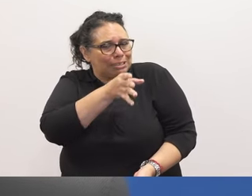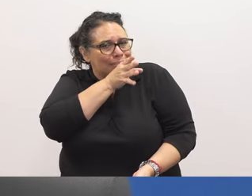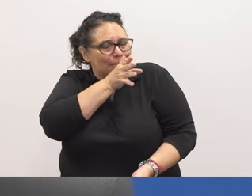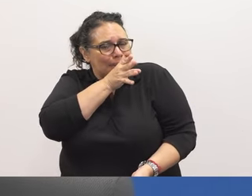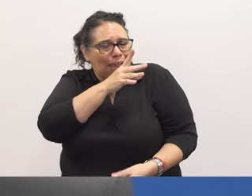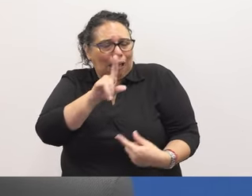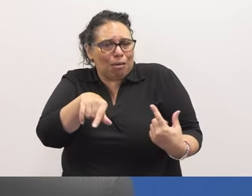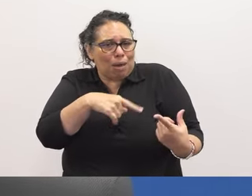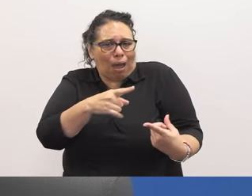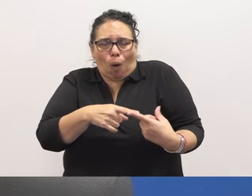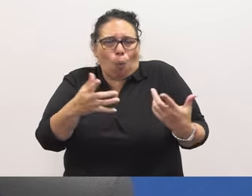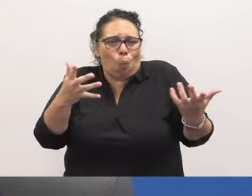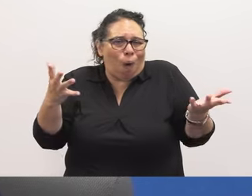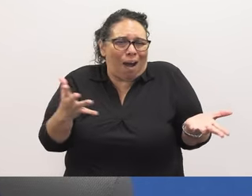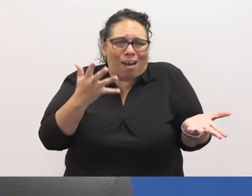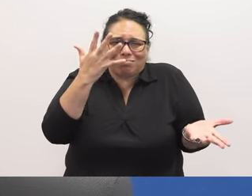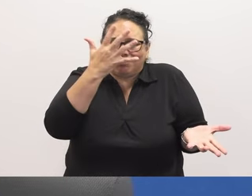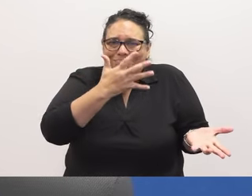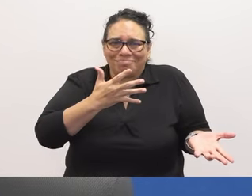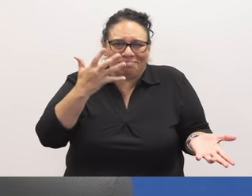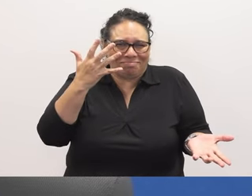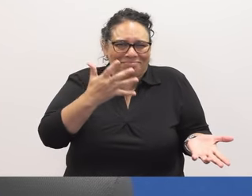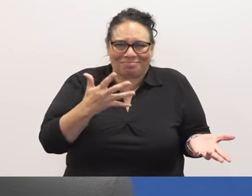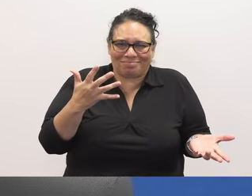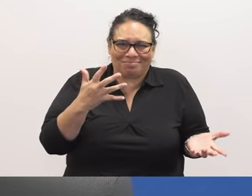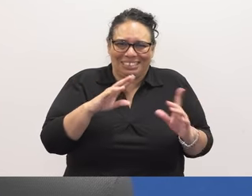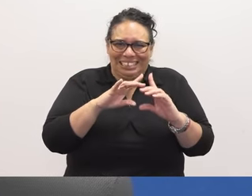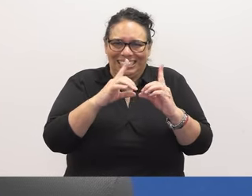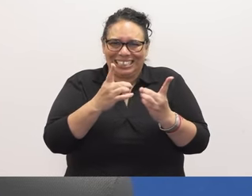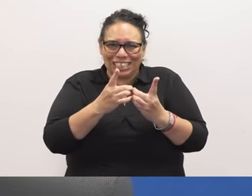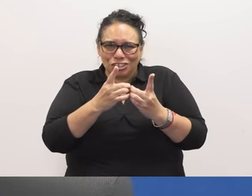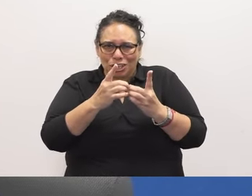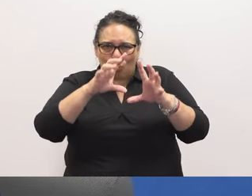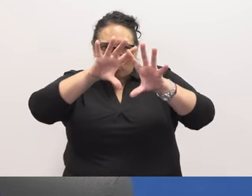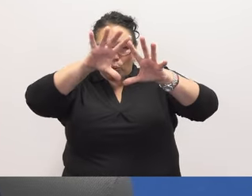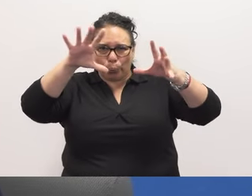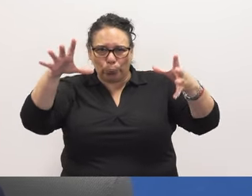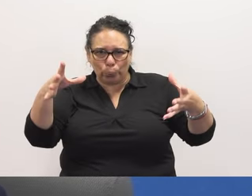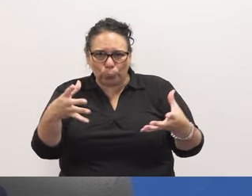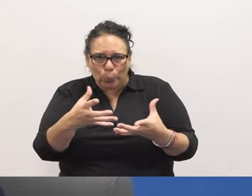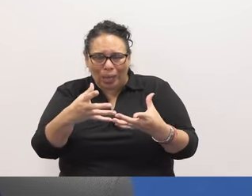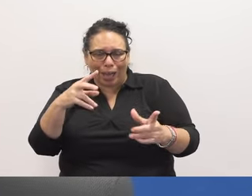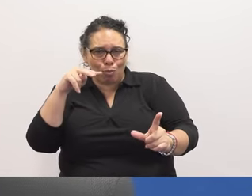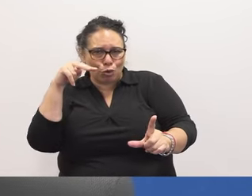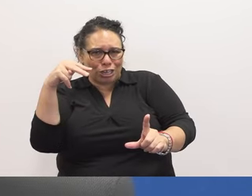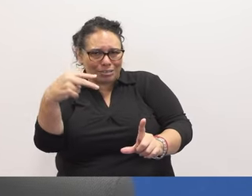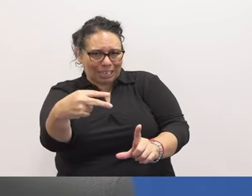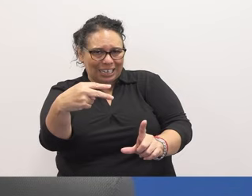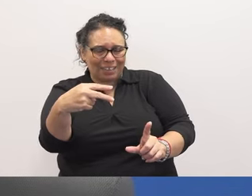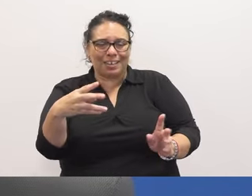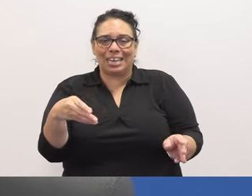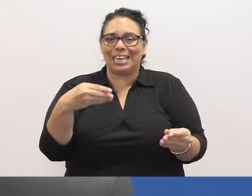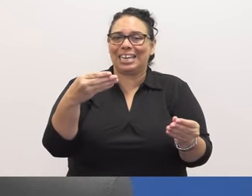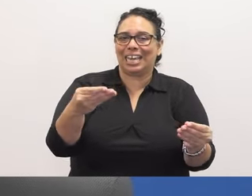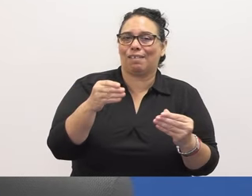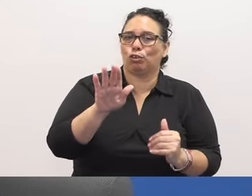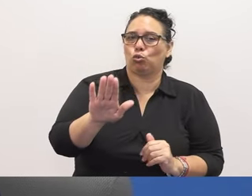what does this look like then from a district perspective, given your experience, given that,